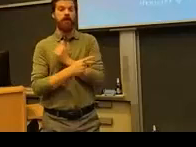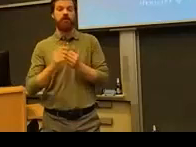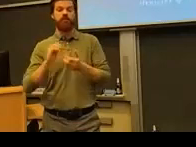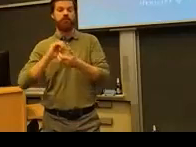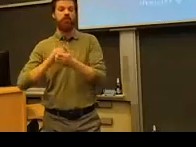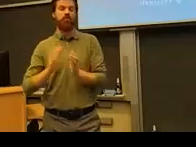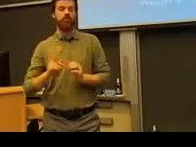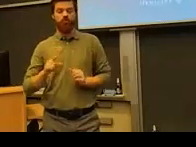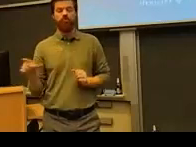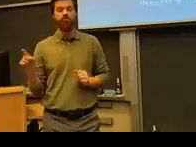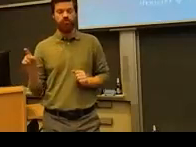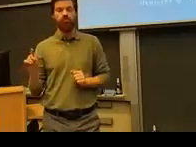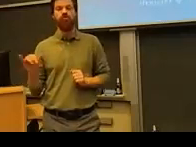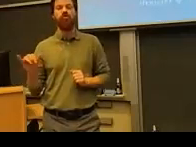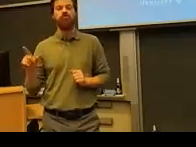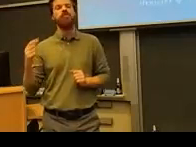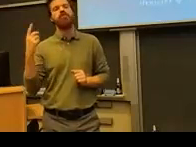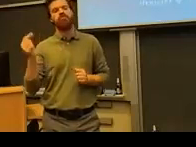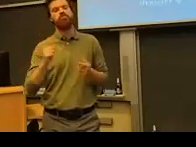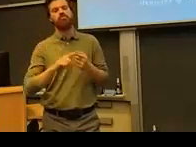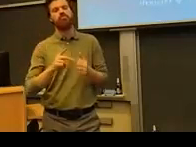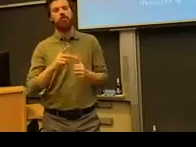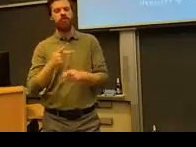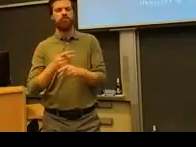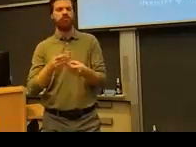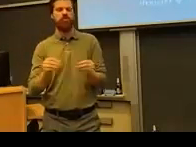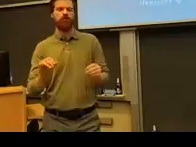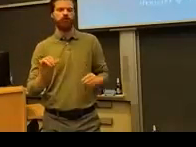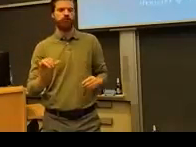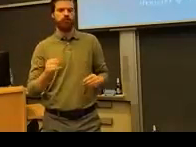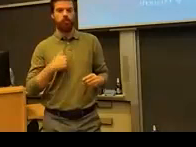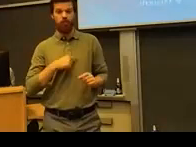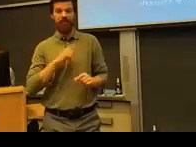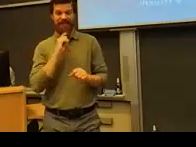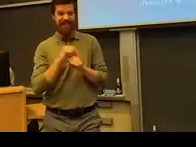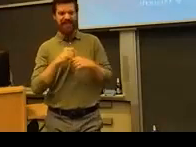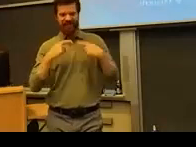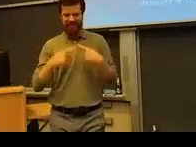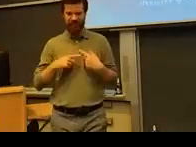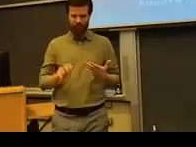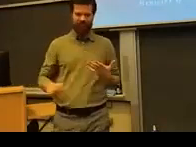to uh they can go to their primary care offices so we we literally physically travel I think got